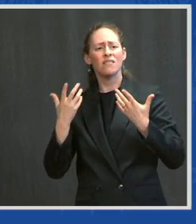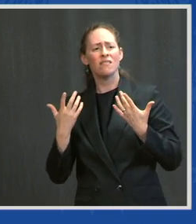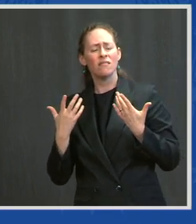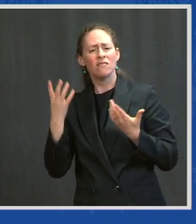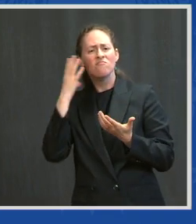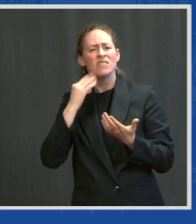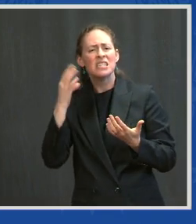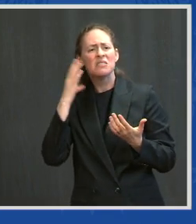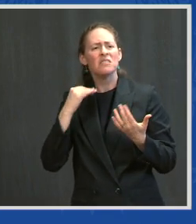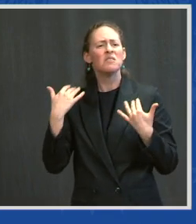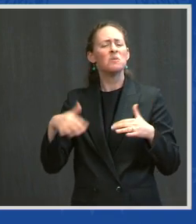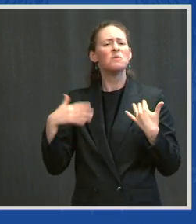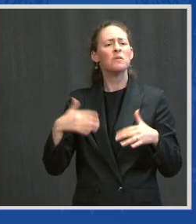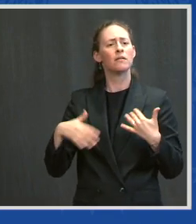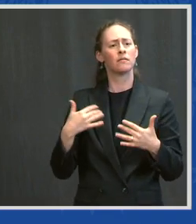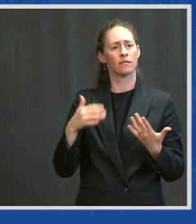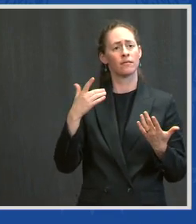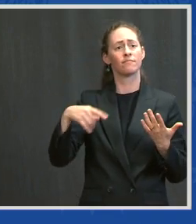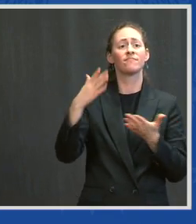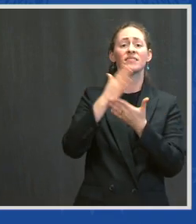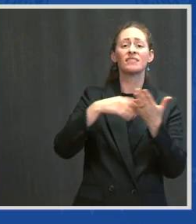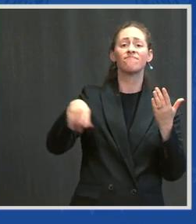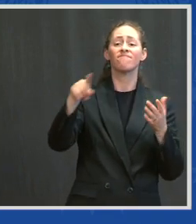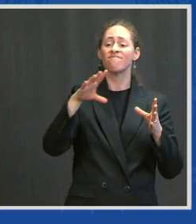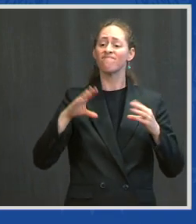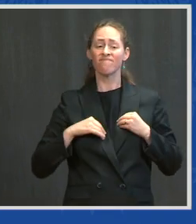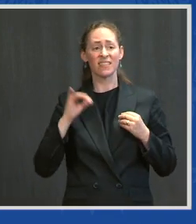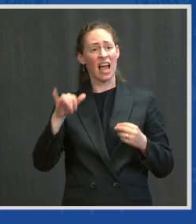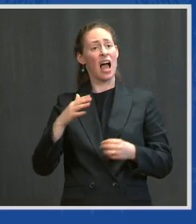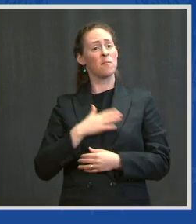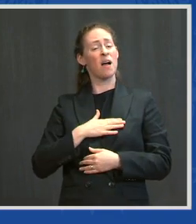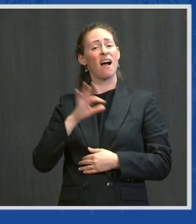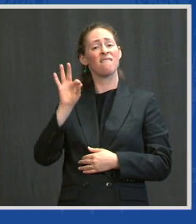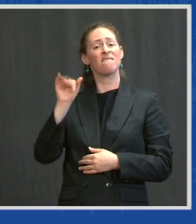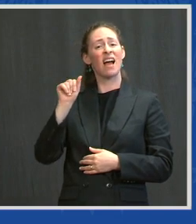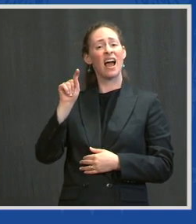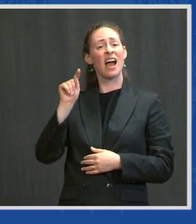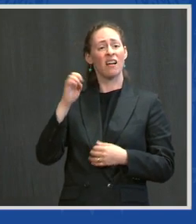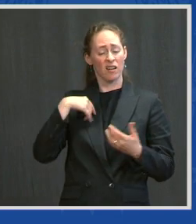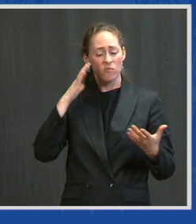as their fate here in America. We have an opportunity to come together now --